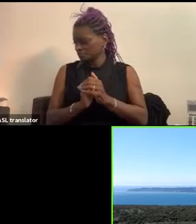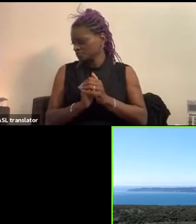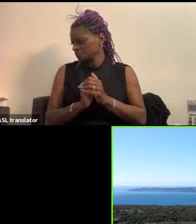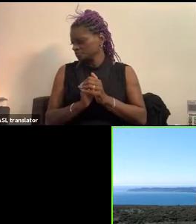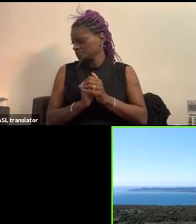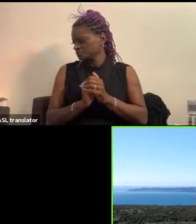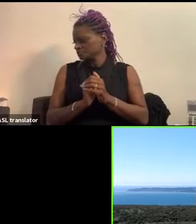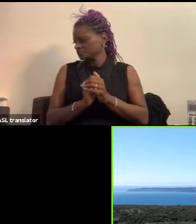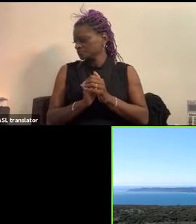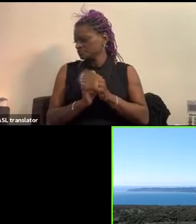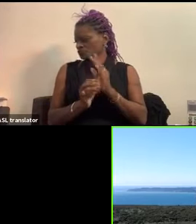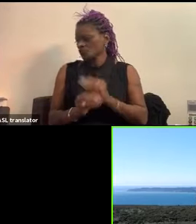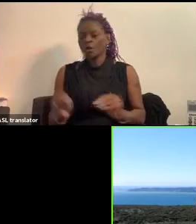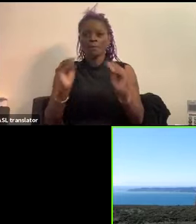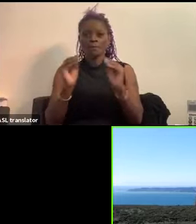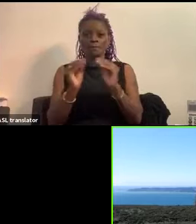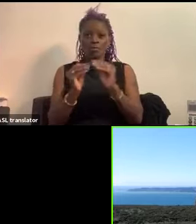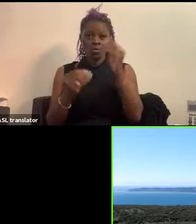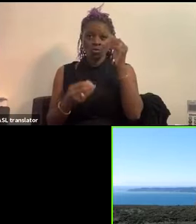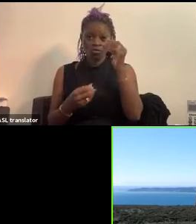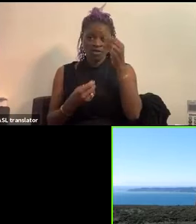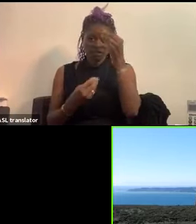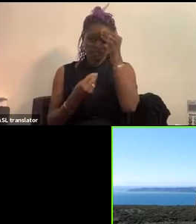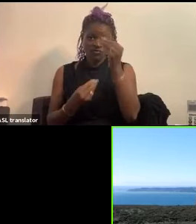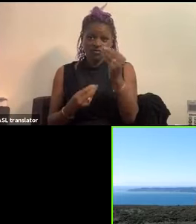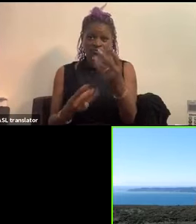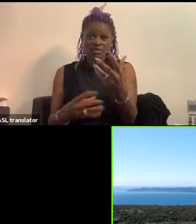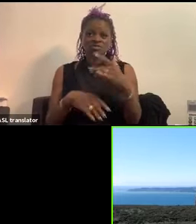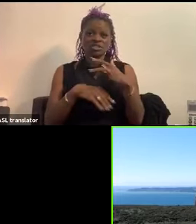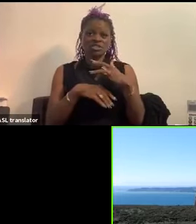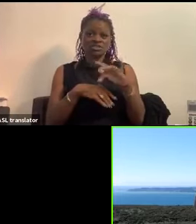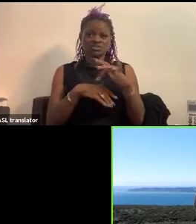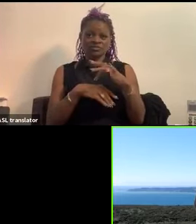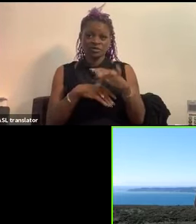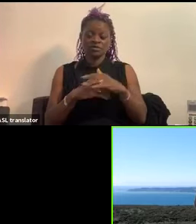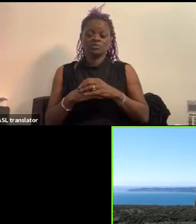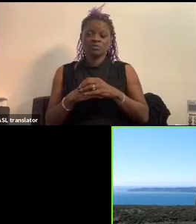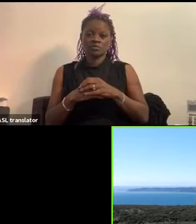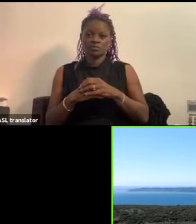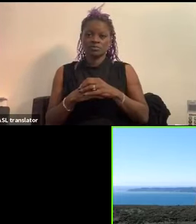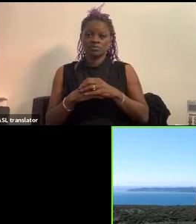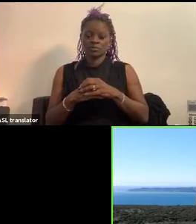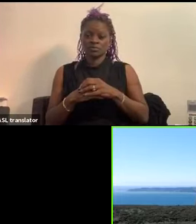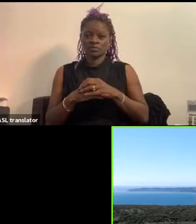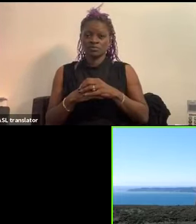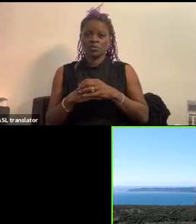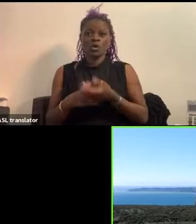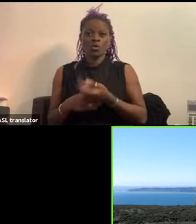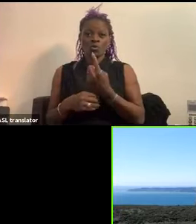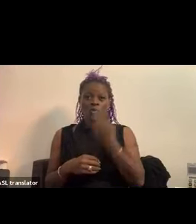More information about testing is available at SoCoEmergencia.org. One reason testing is so important is that